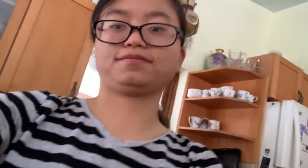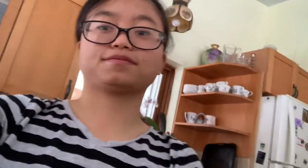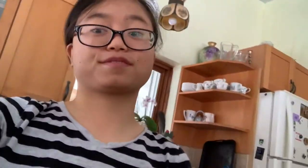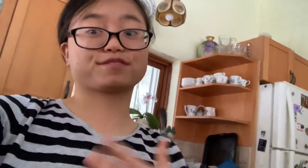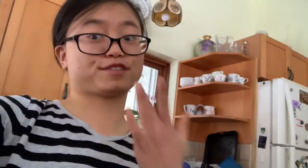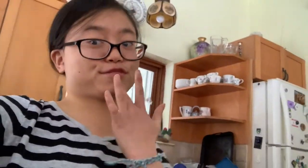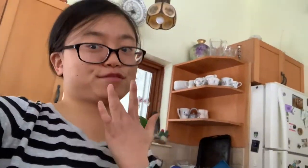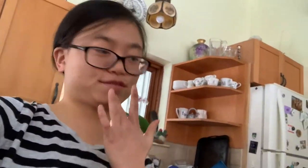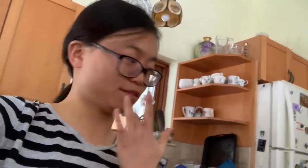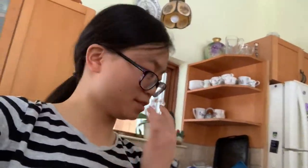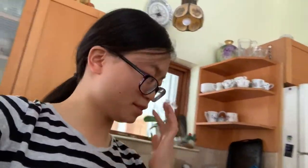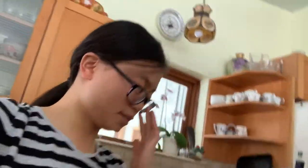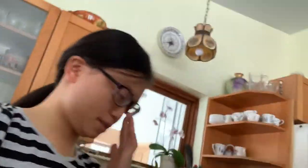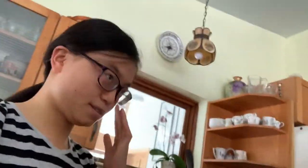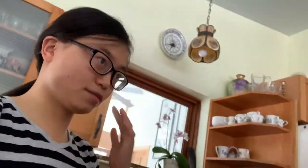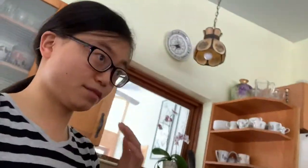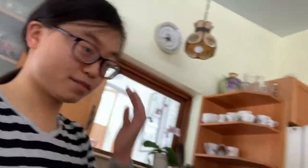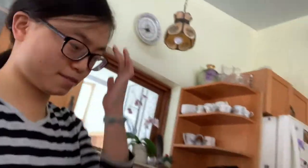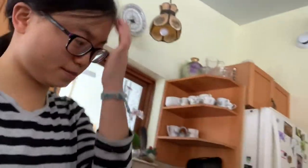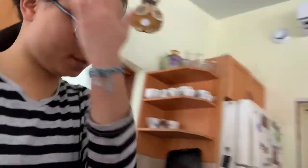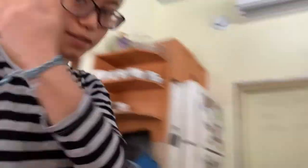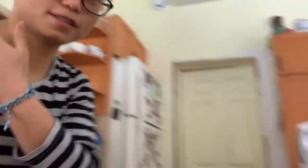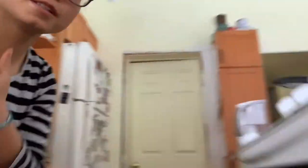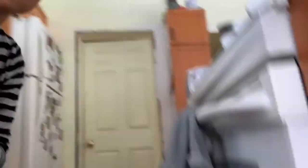my favorite is tea